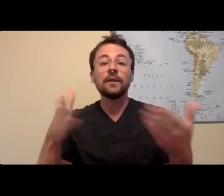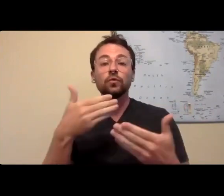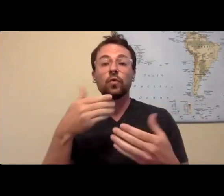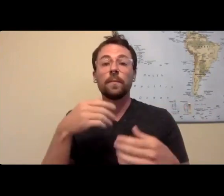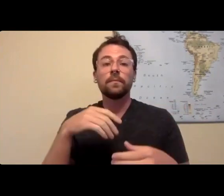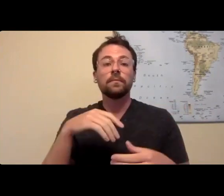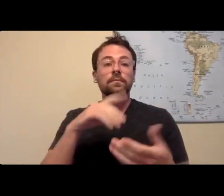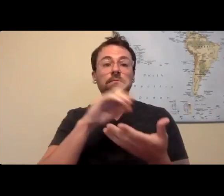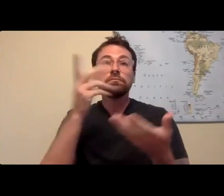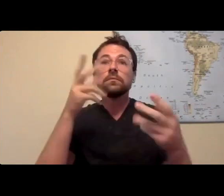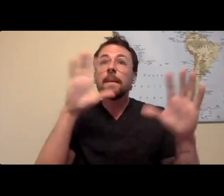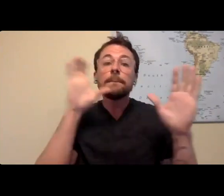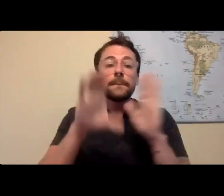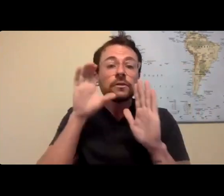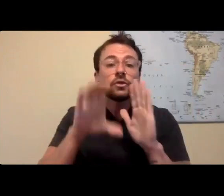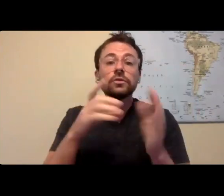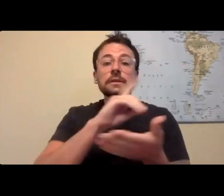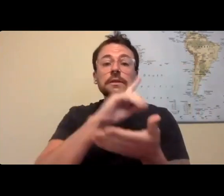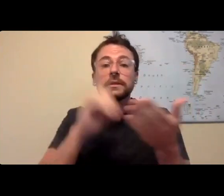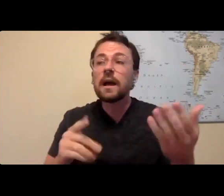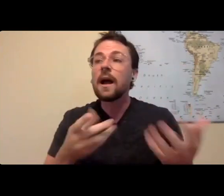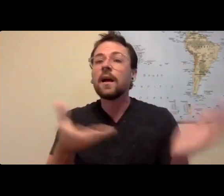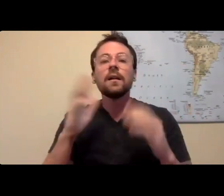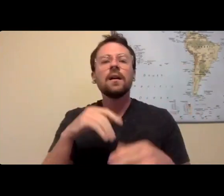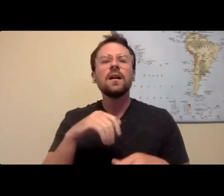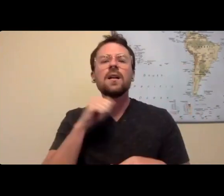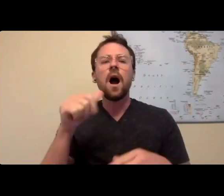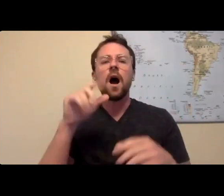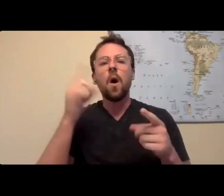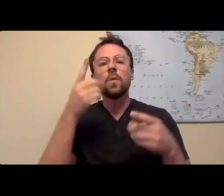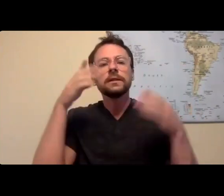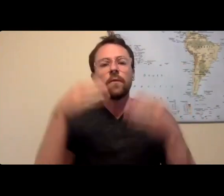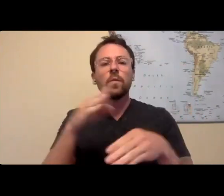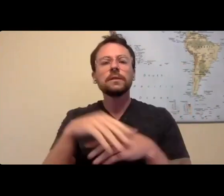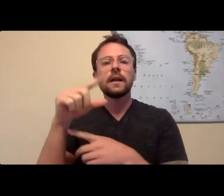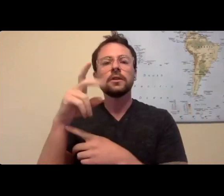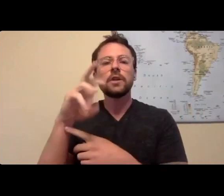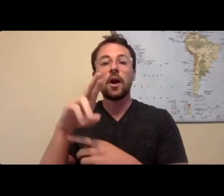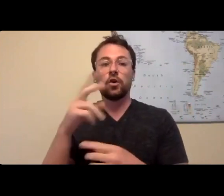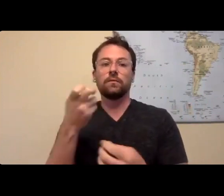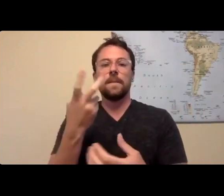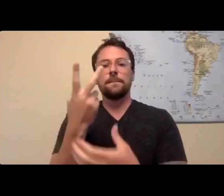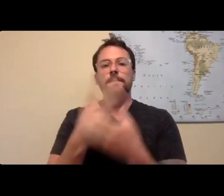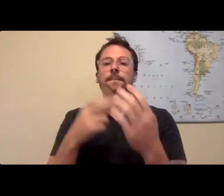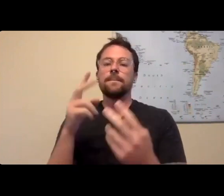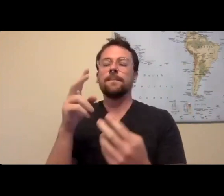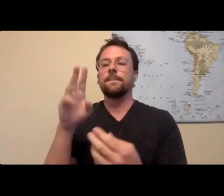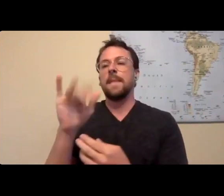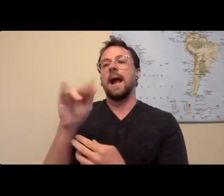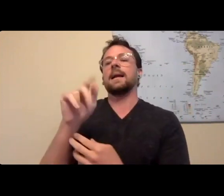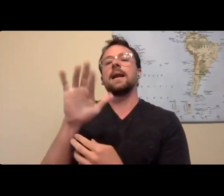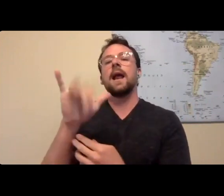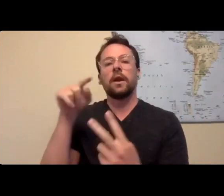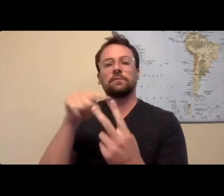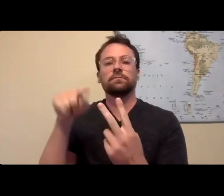In our lesson plans, in our photos that we show.